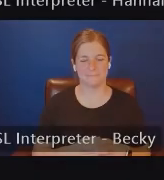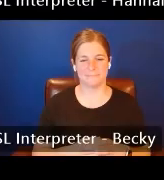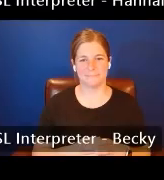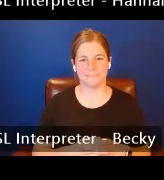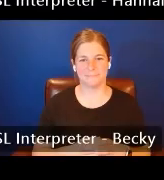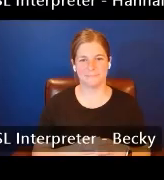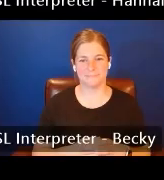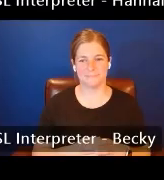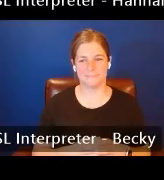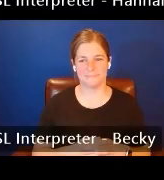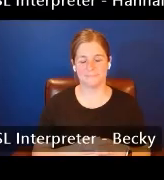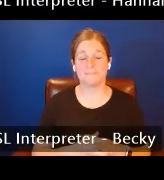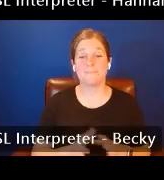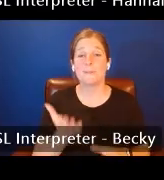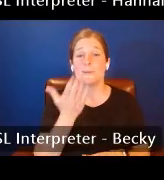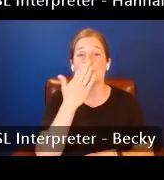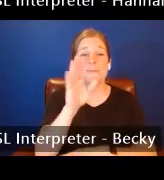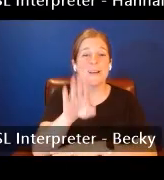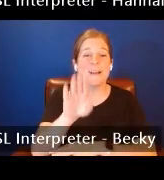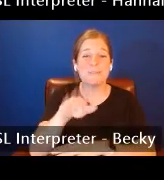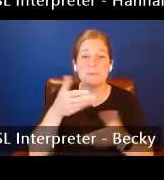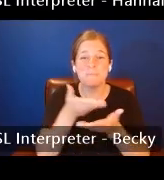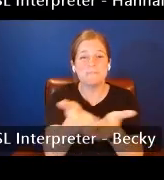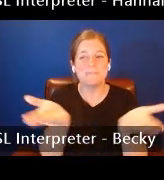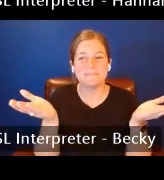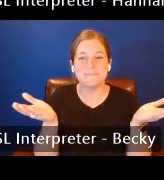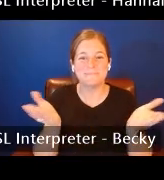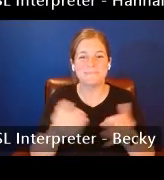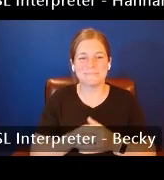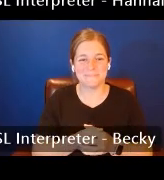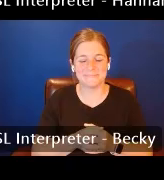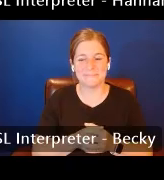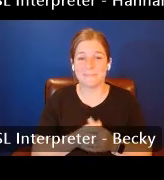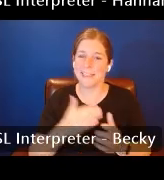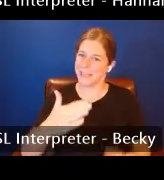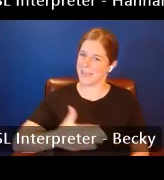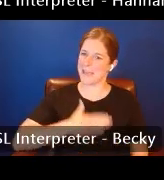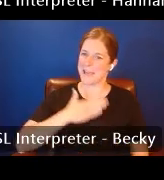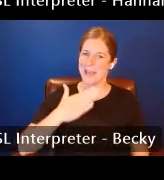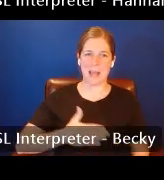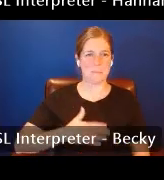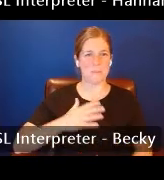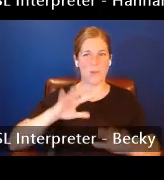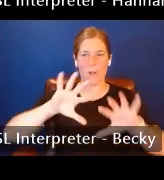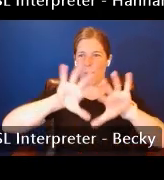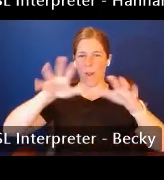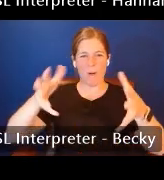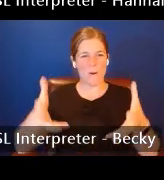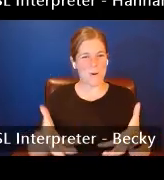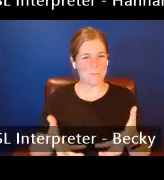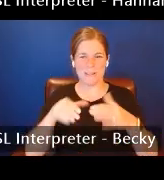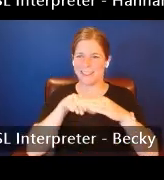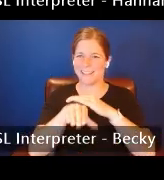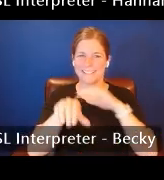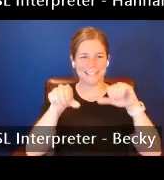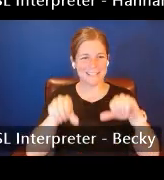Good afternoon, everyone. Happy Global Accessibility Awareness Day.